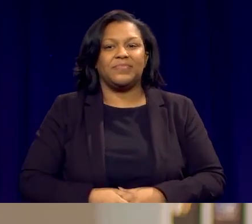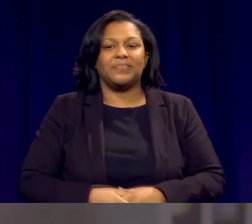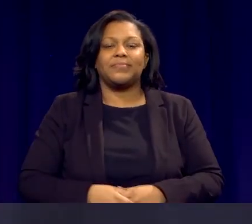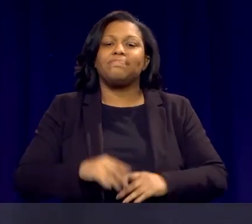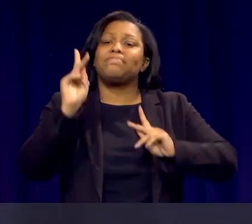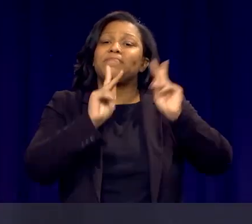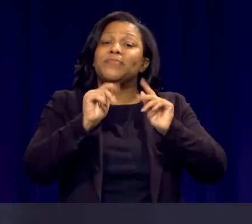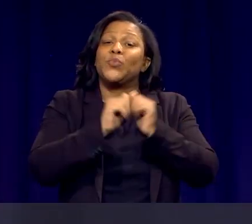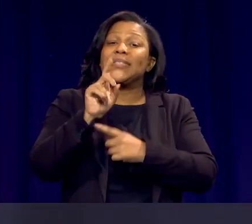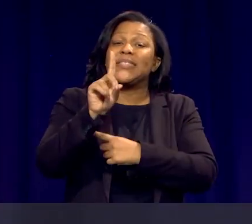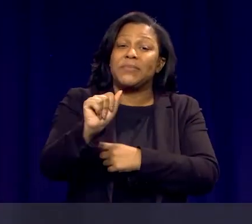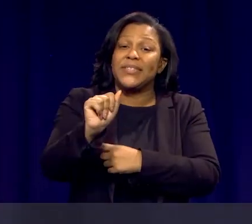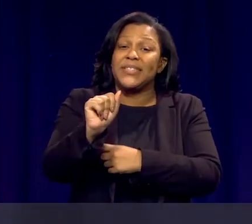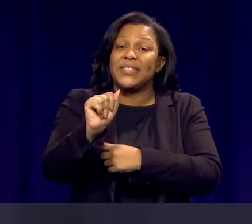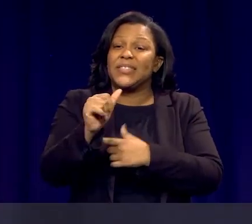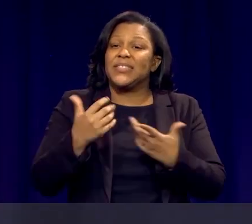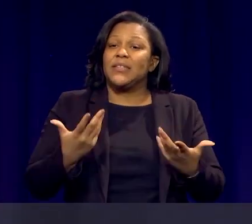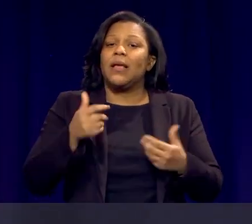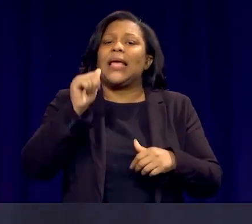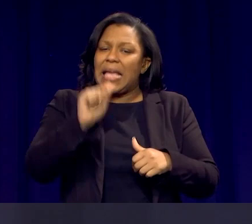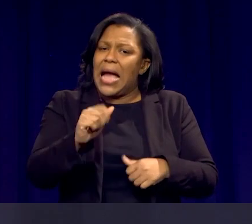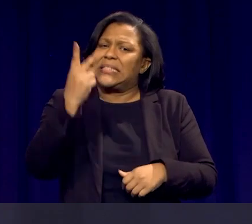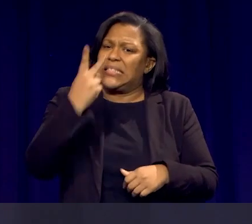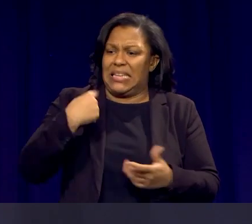Kim: I just want to say people with disabilities are not invisible.